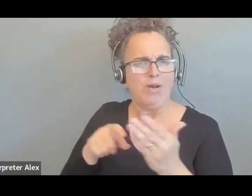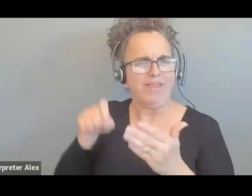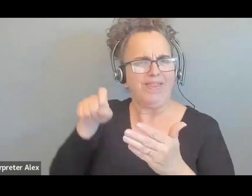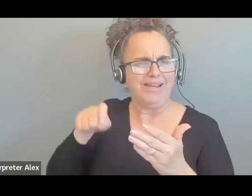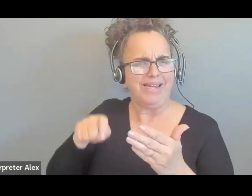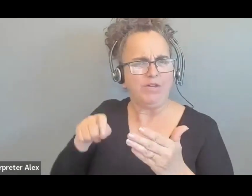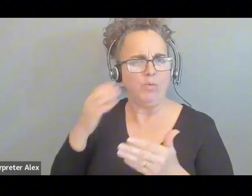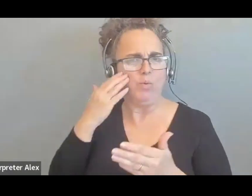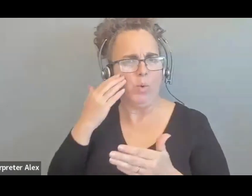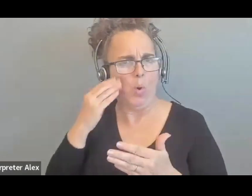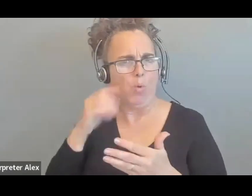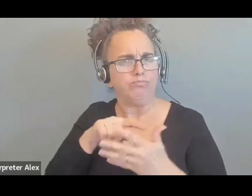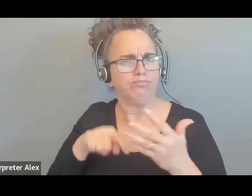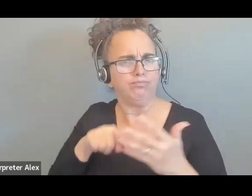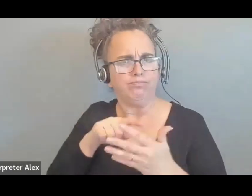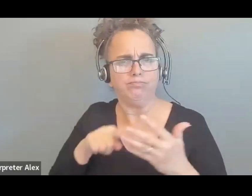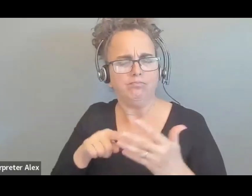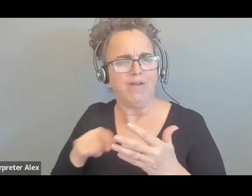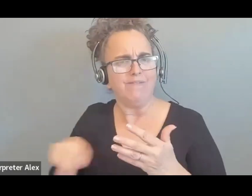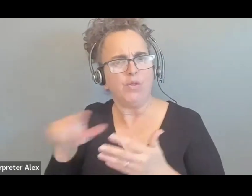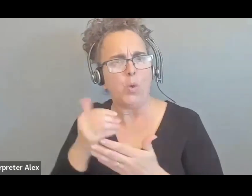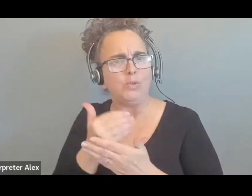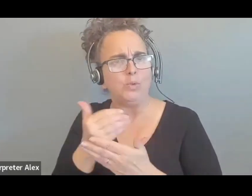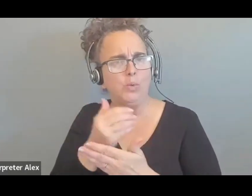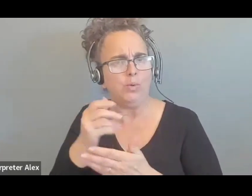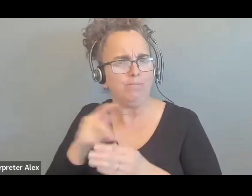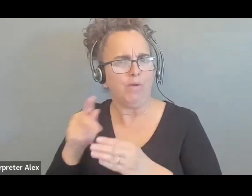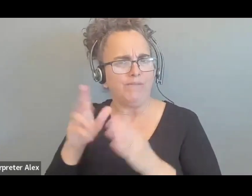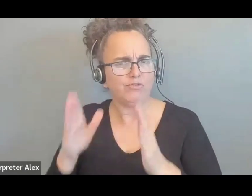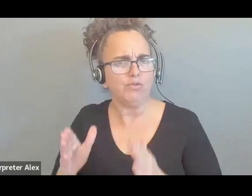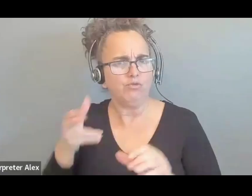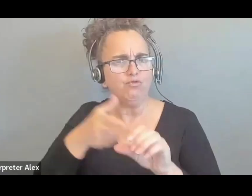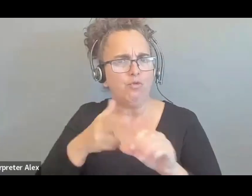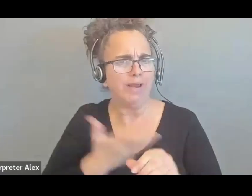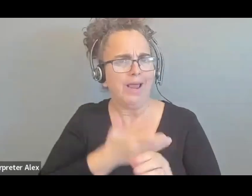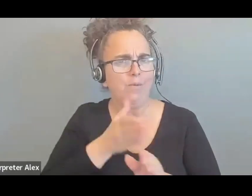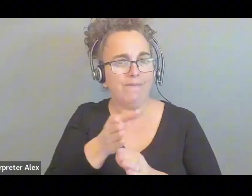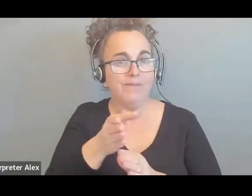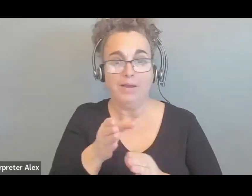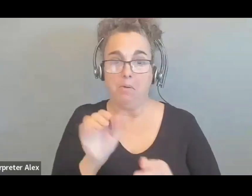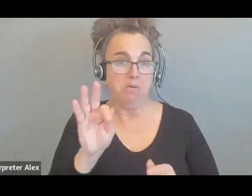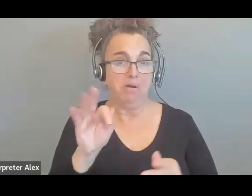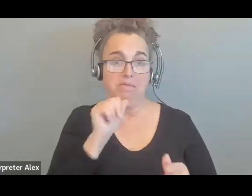I I leave it open to anyone who may want to answer. Well, if you want me to, I'll put you on the spot,